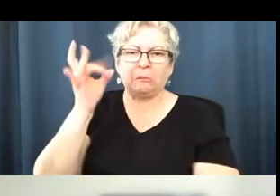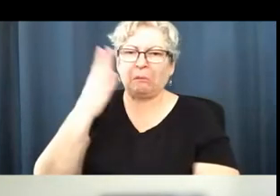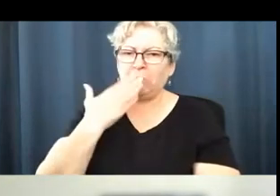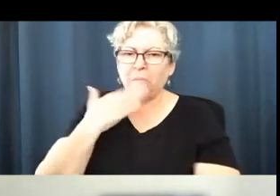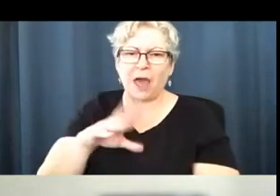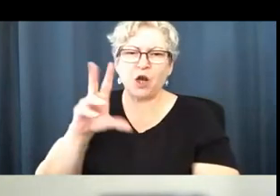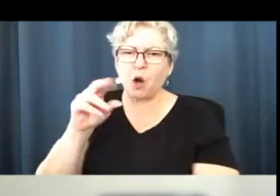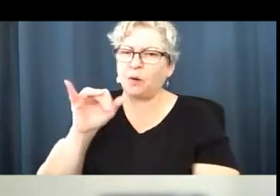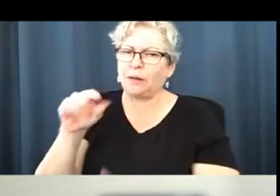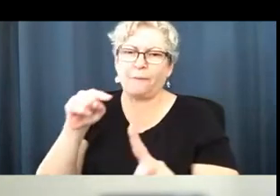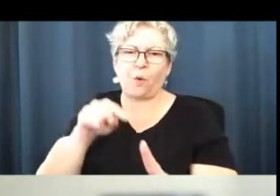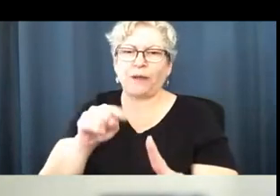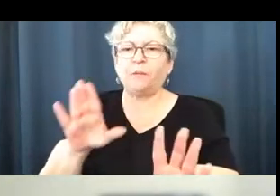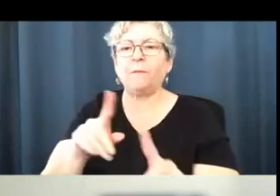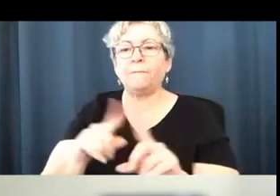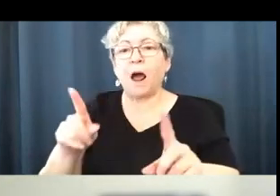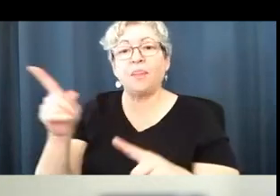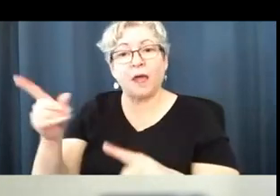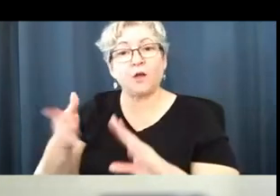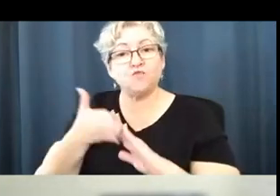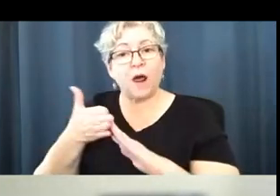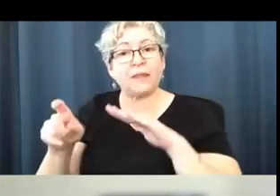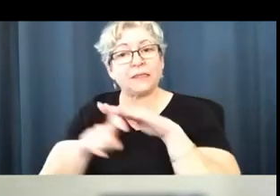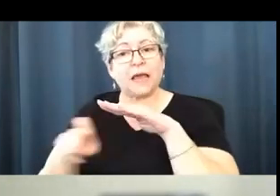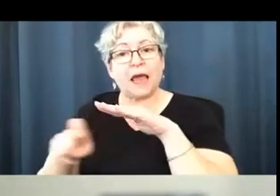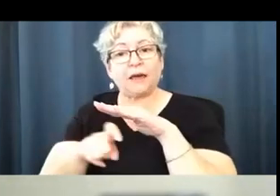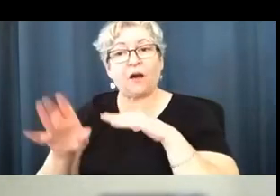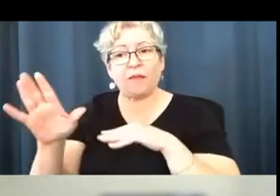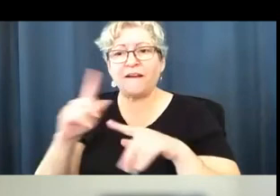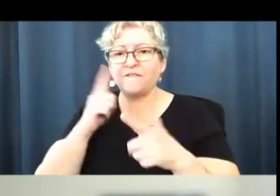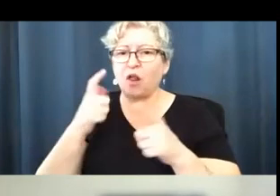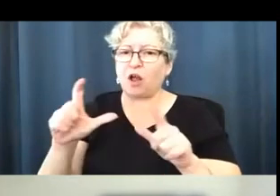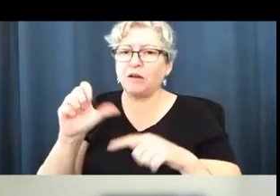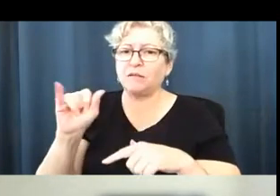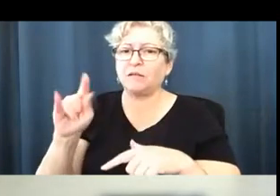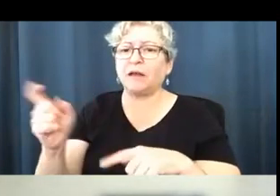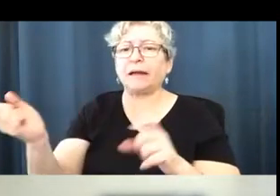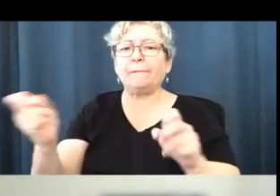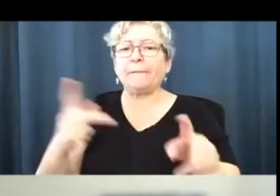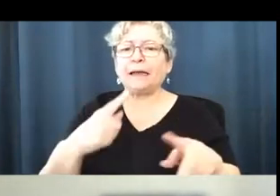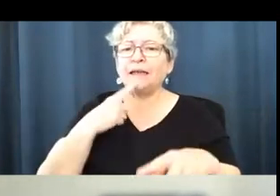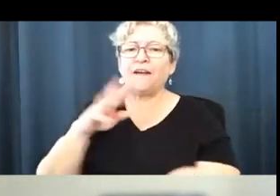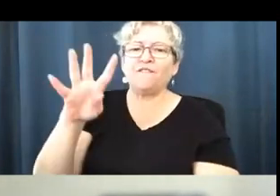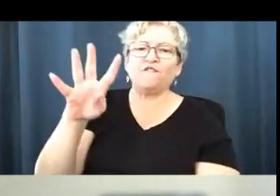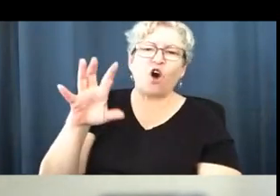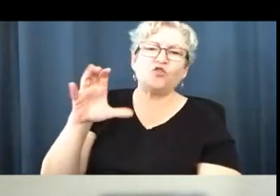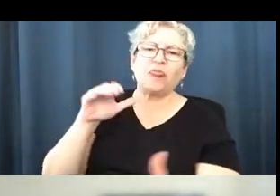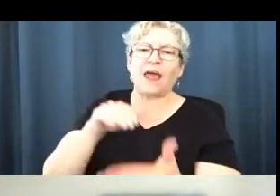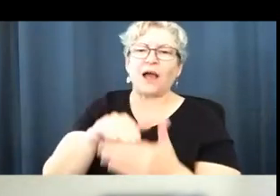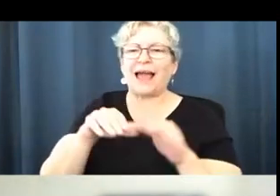but they ran the scanner on their very large site and it came back with something like, 400,000 accessibility issues,